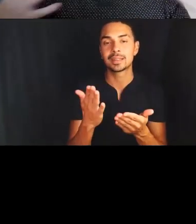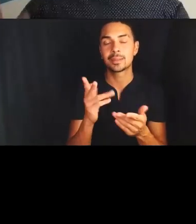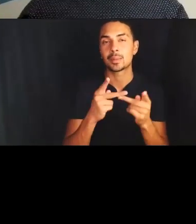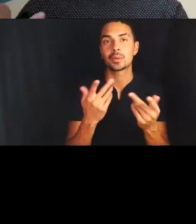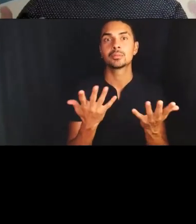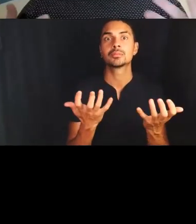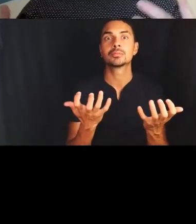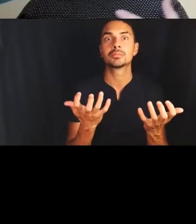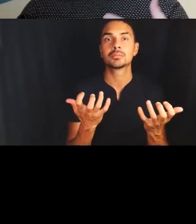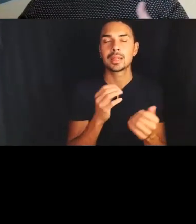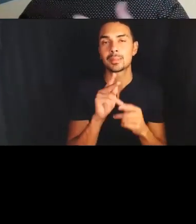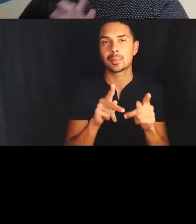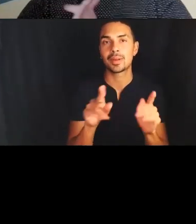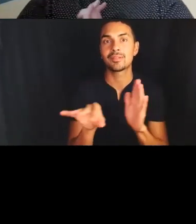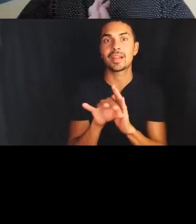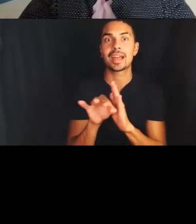And people are finding ways to do that now.